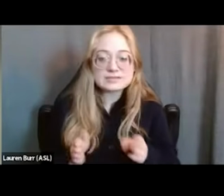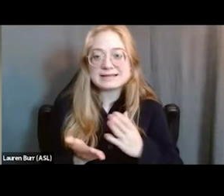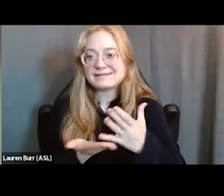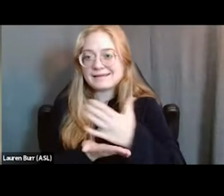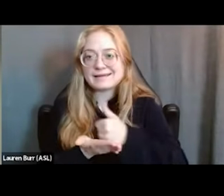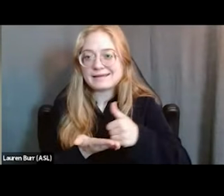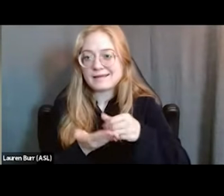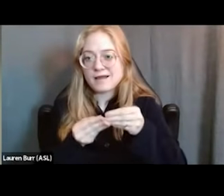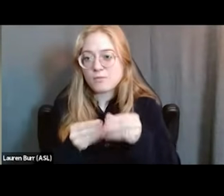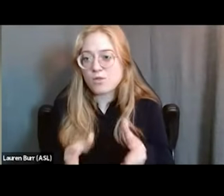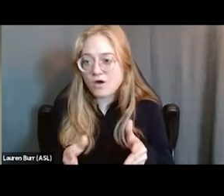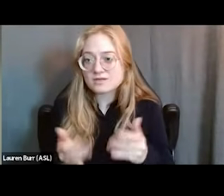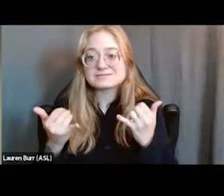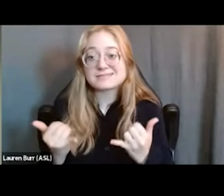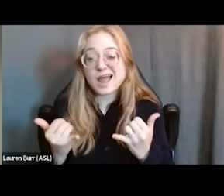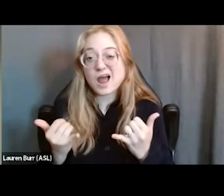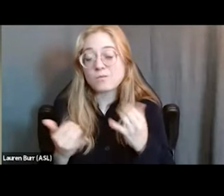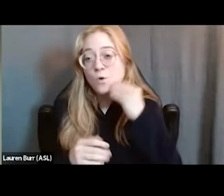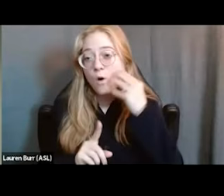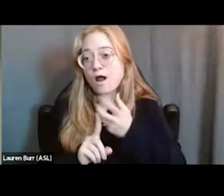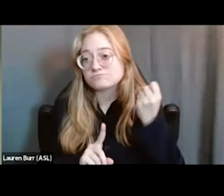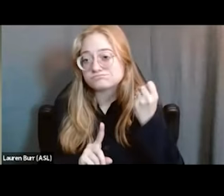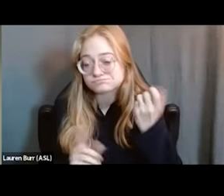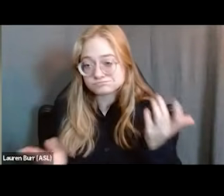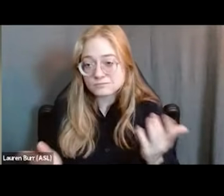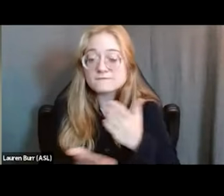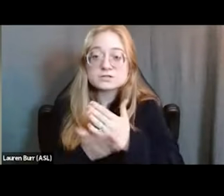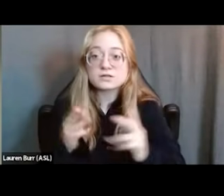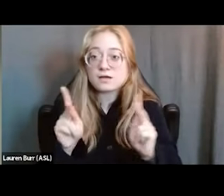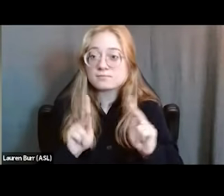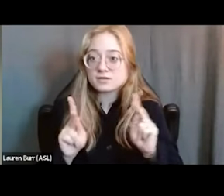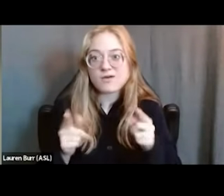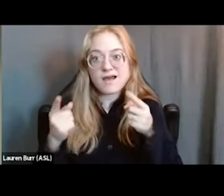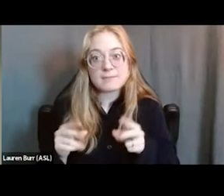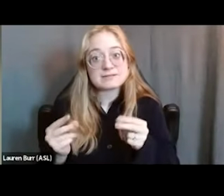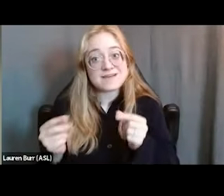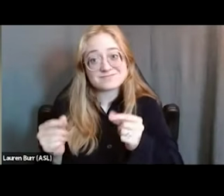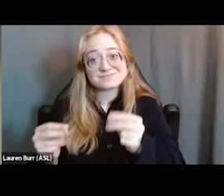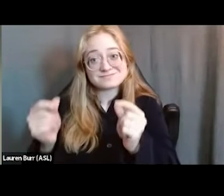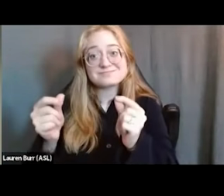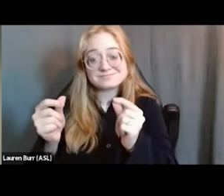there are folks who then have a loss of housing. For some individuals, this happens quite rapidly, in that they lose their income